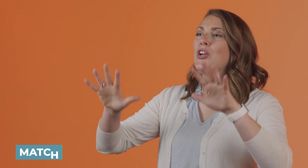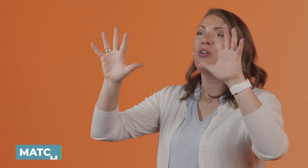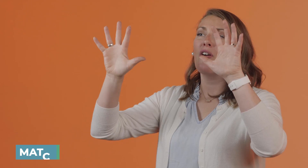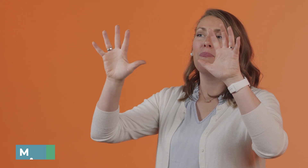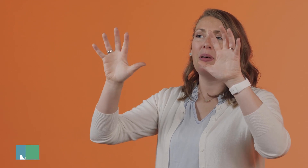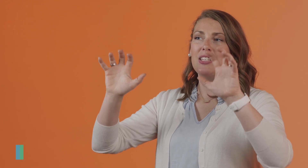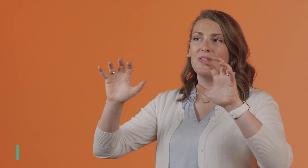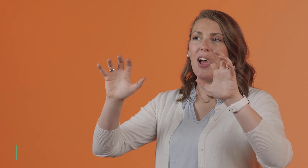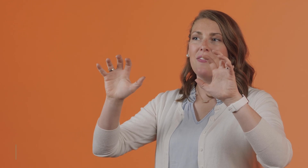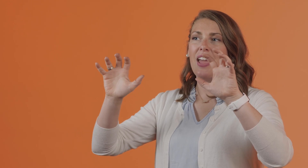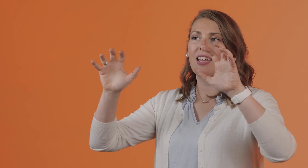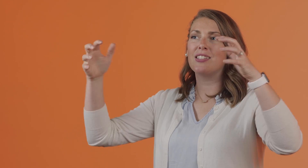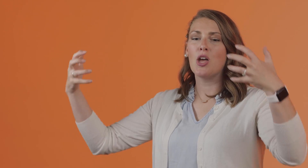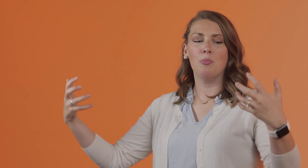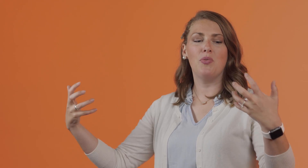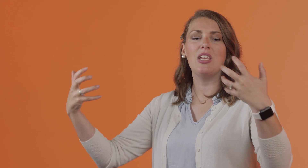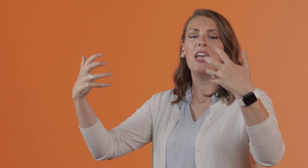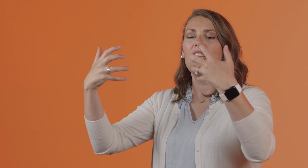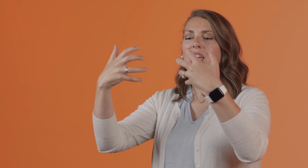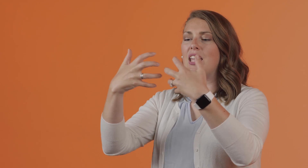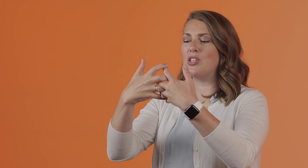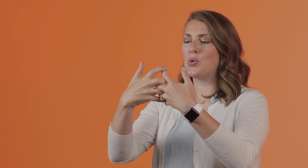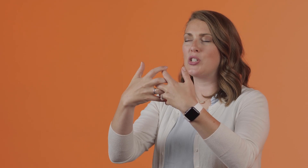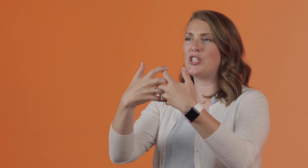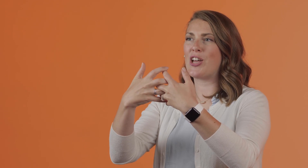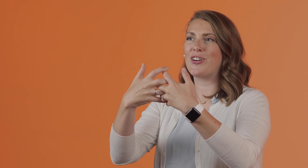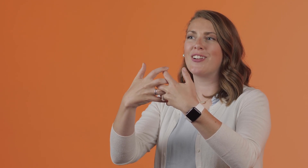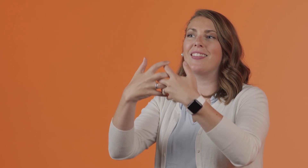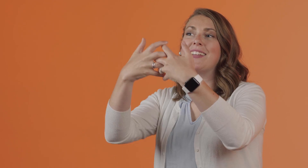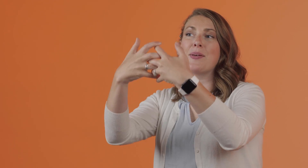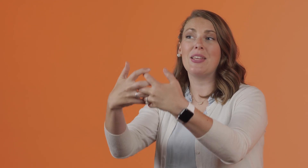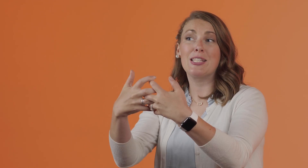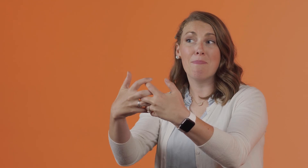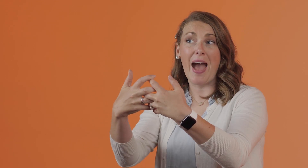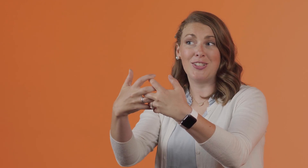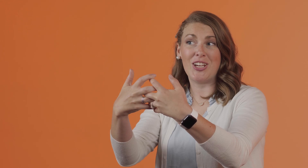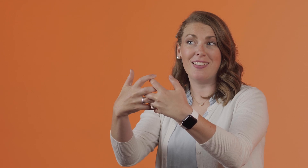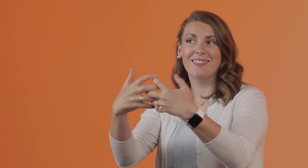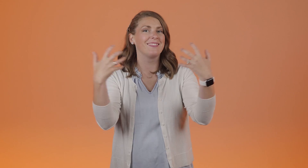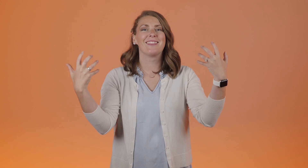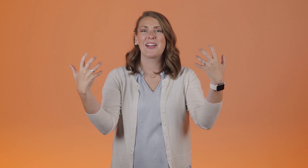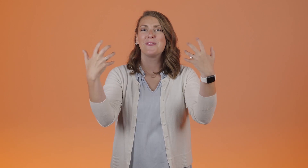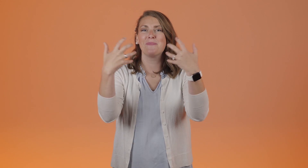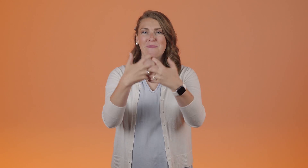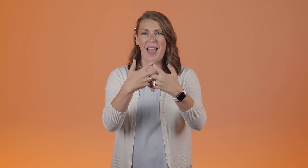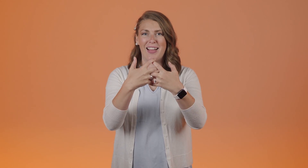you have 'bent 5' hands moving in towards each other like something is matching 'match.'